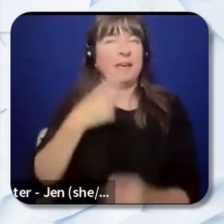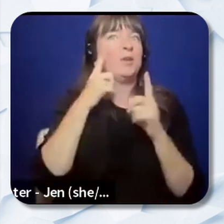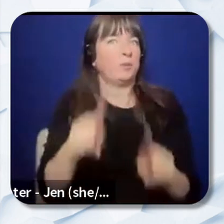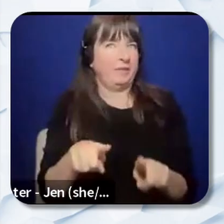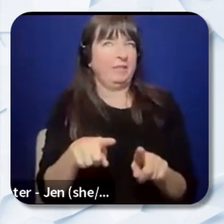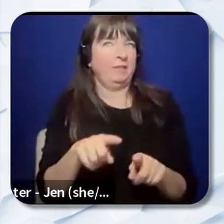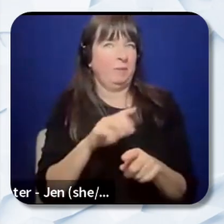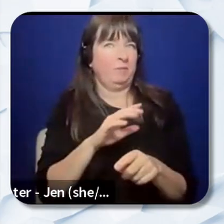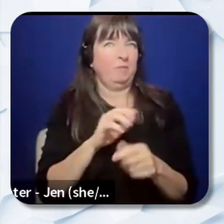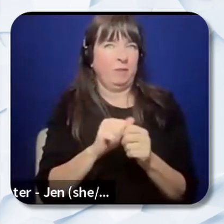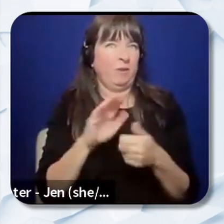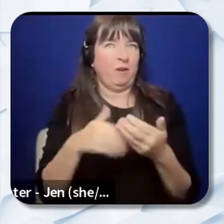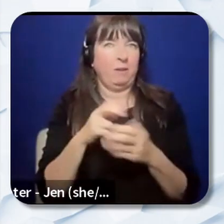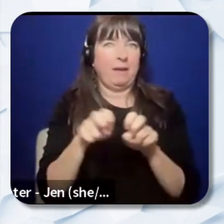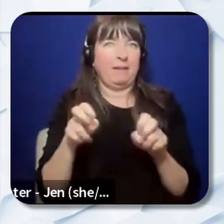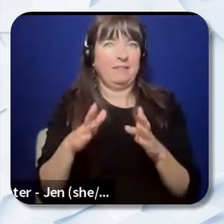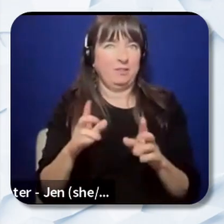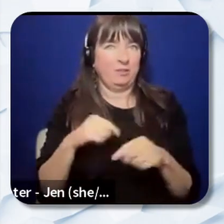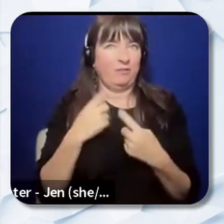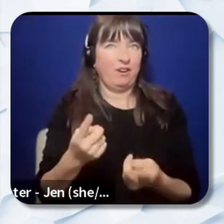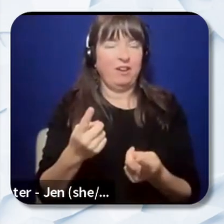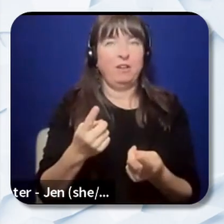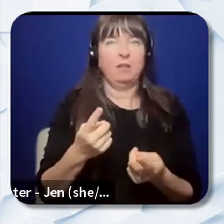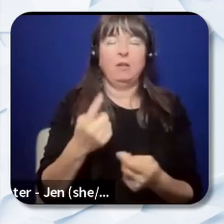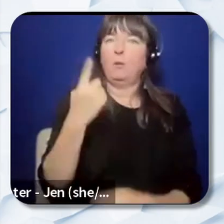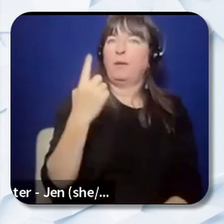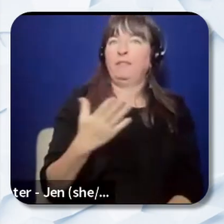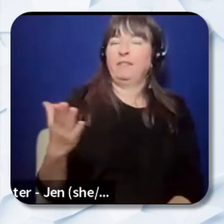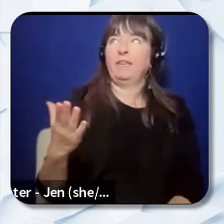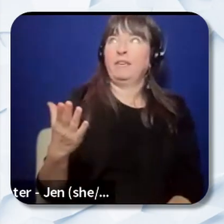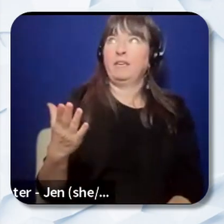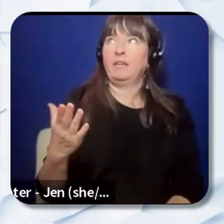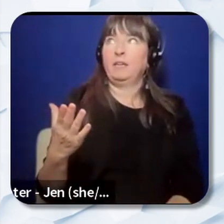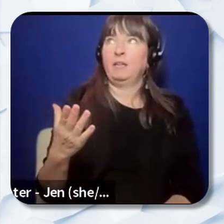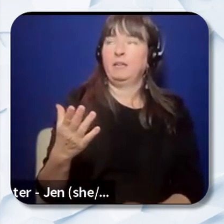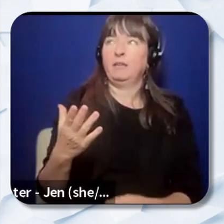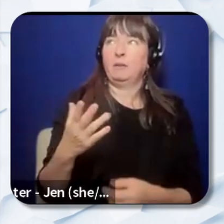the panelists have said but I think something that that is elevated is those caring relationships